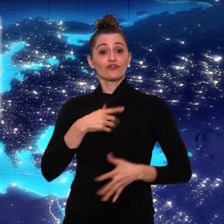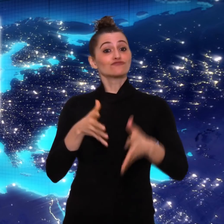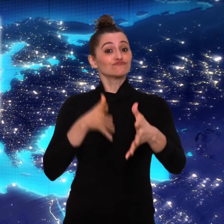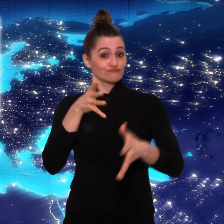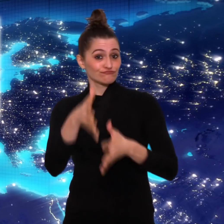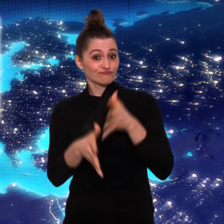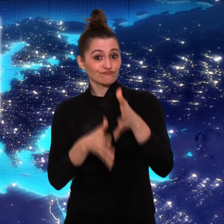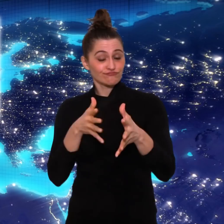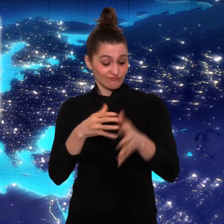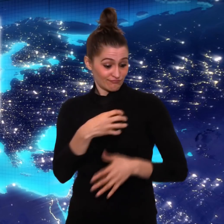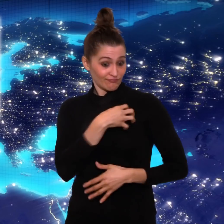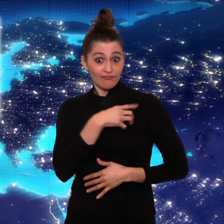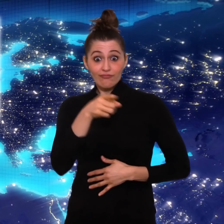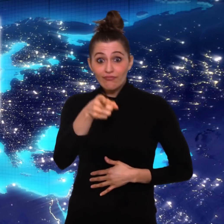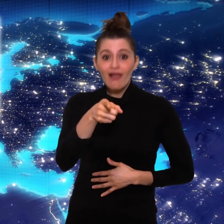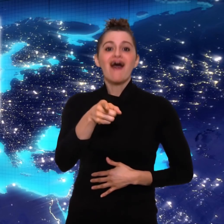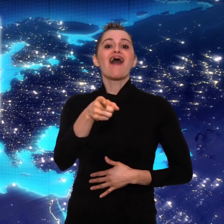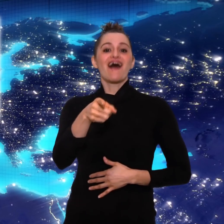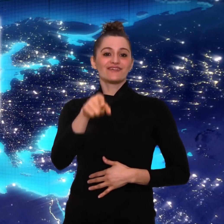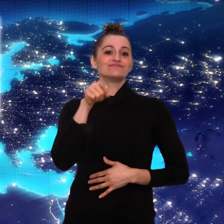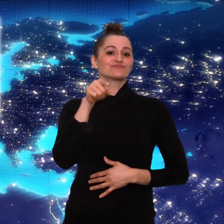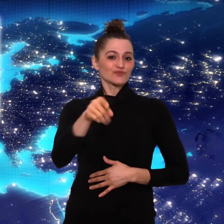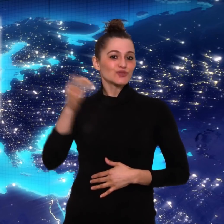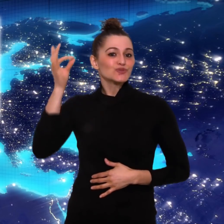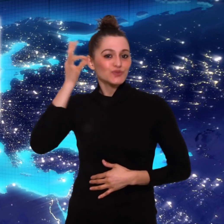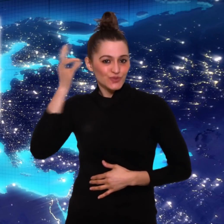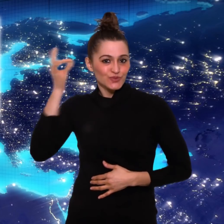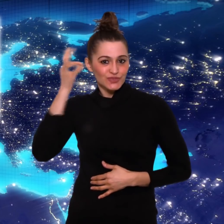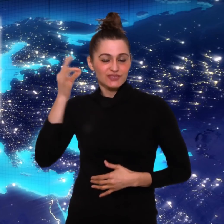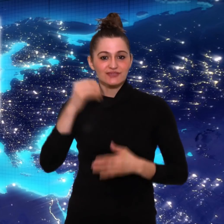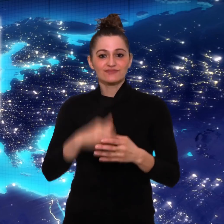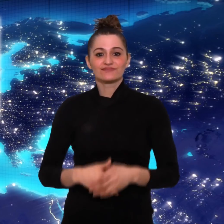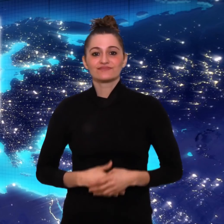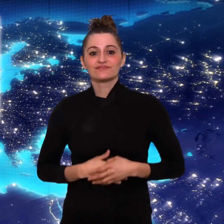buttons if they are hearing. Deaf